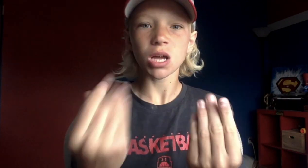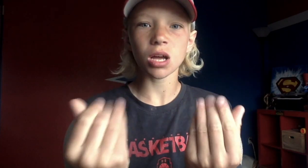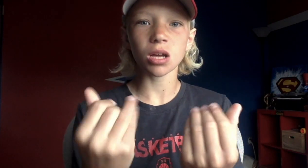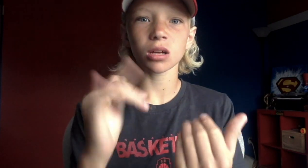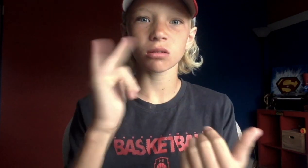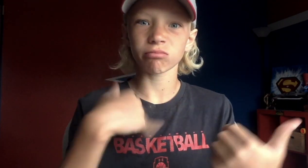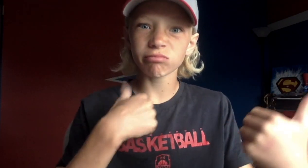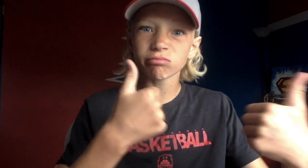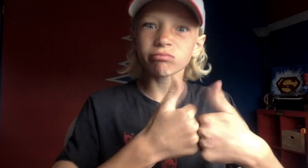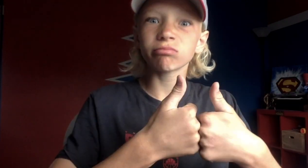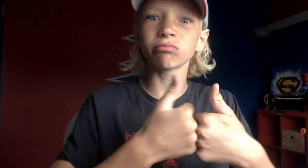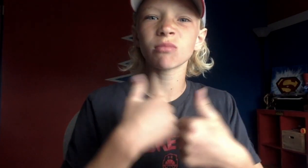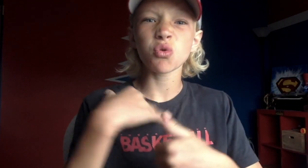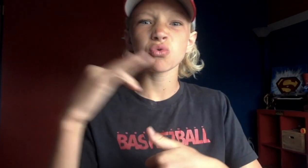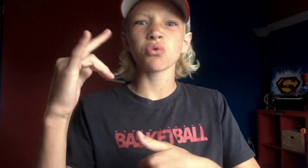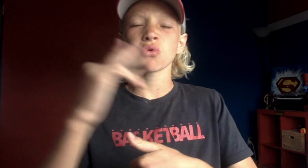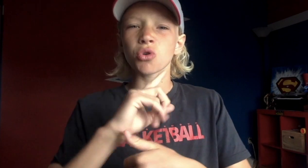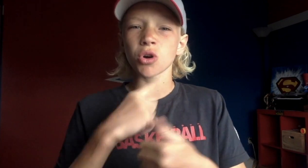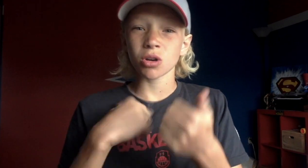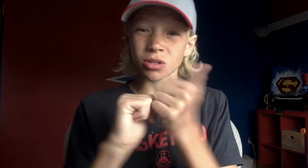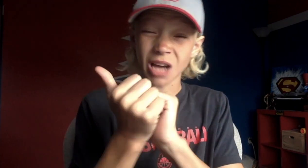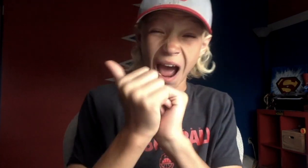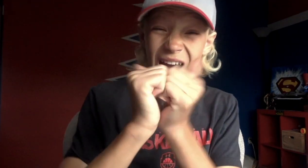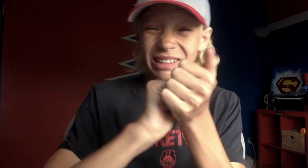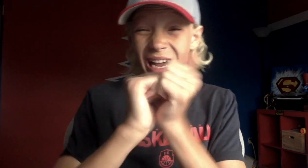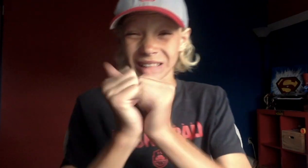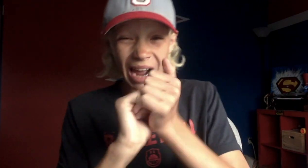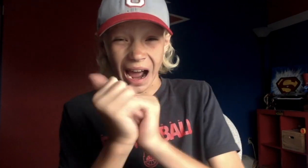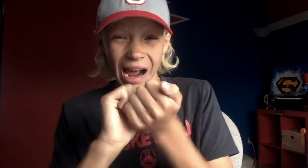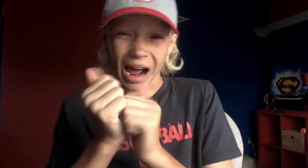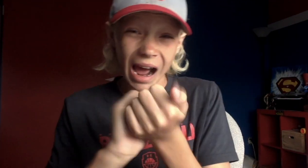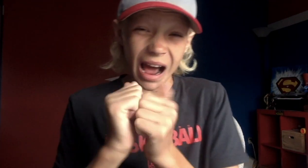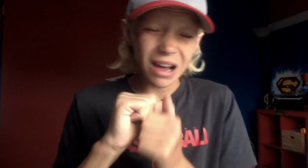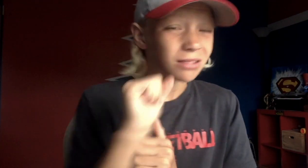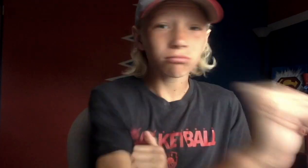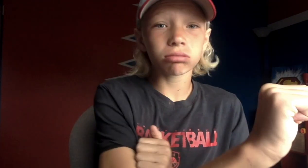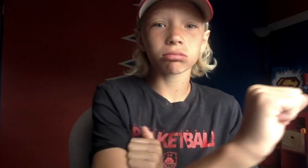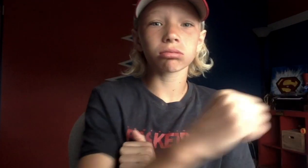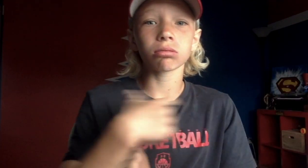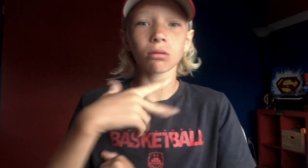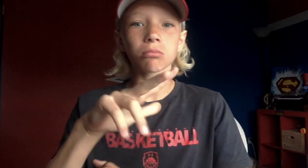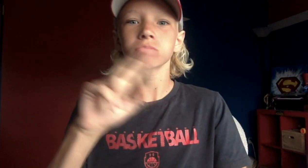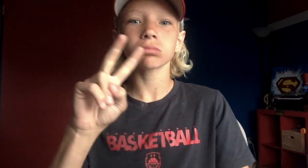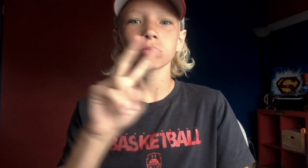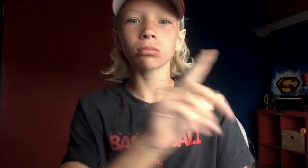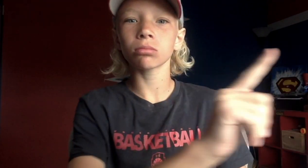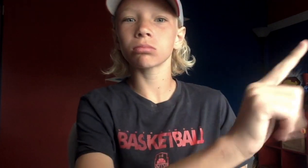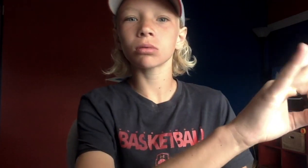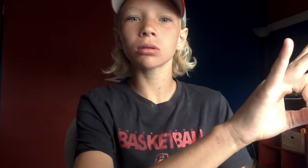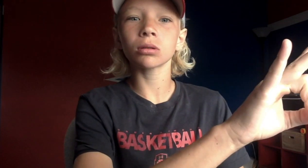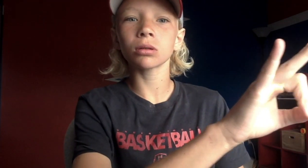against Redlands High School in Redlands. An oh goodness, it was a tough game. It was neck and neck and we